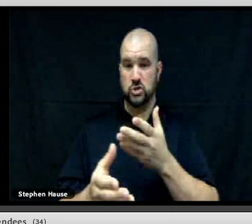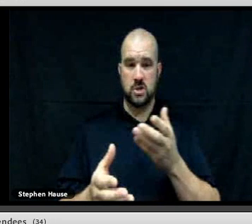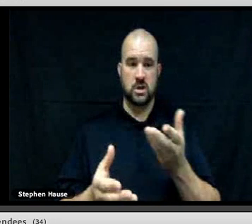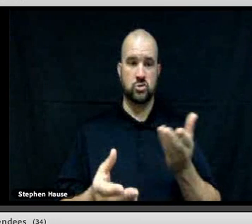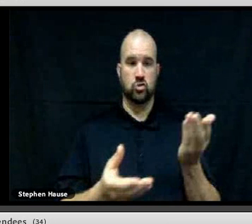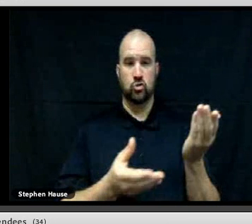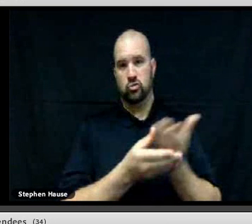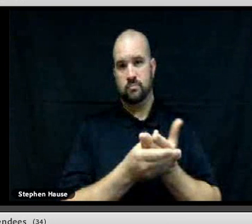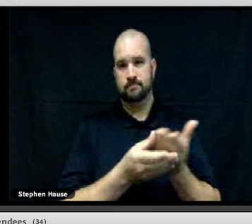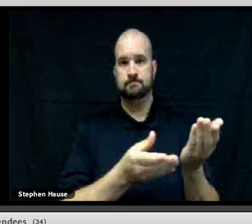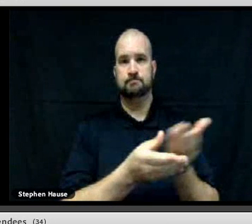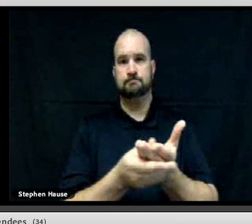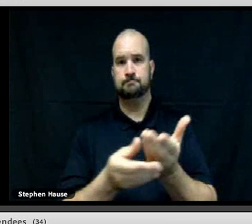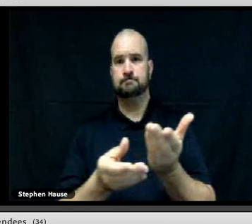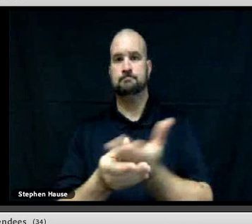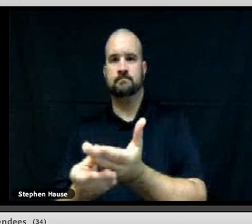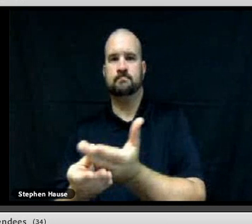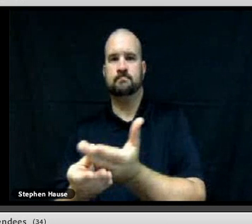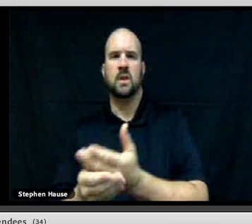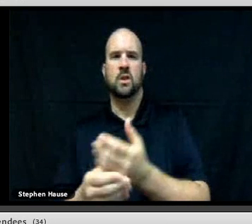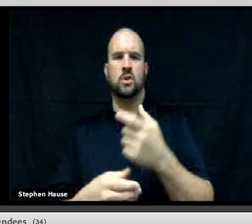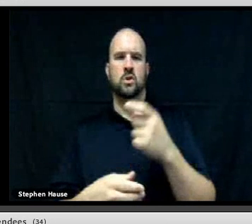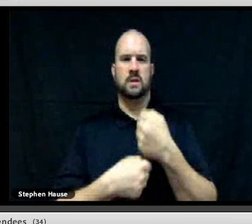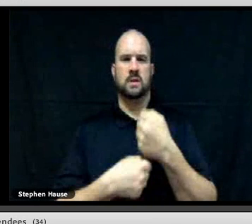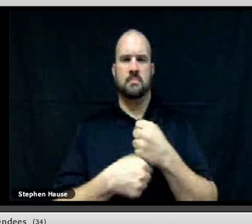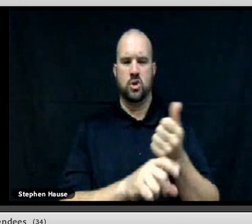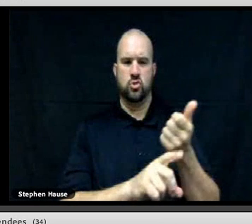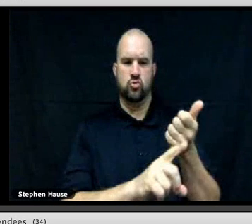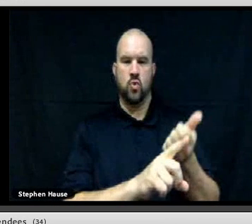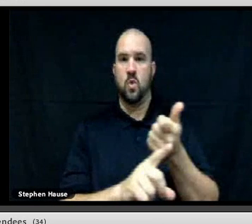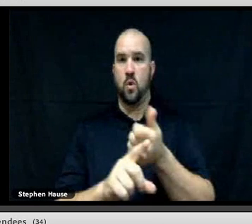and being consistent in the use of that language is going to be really important, um,